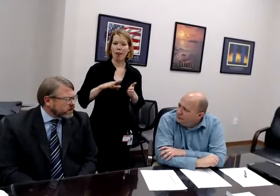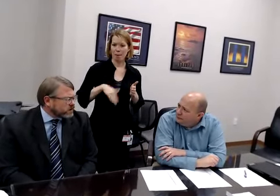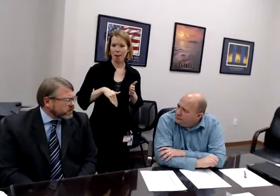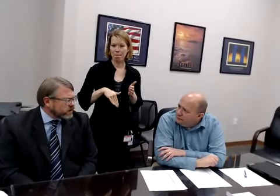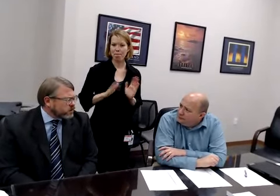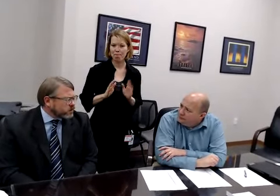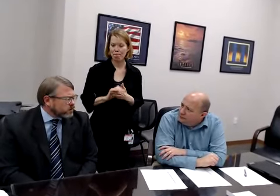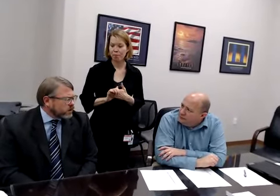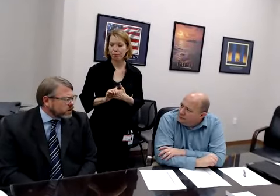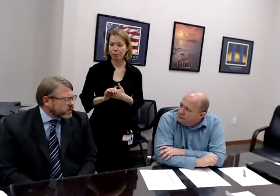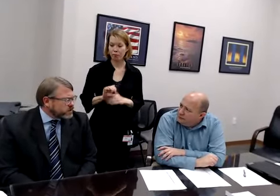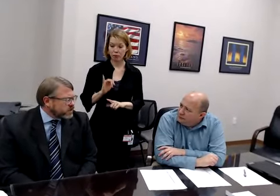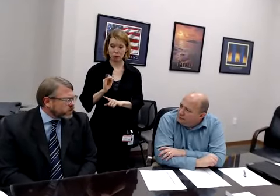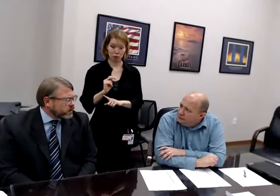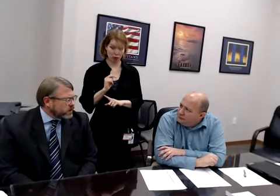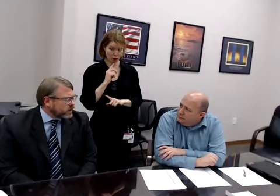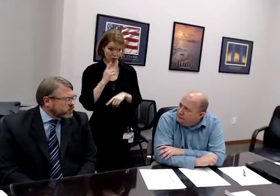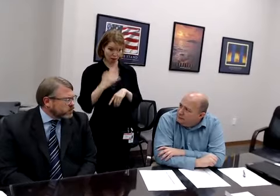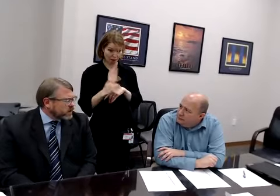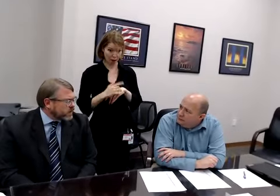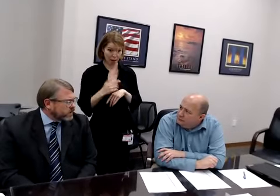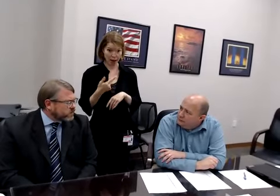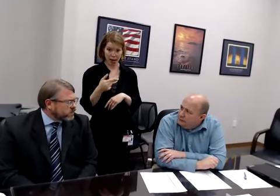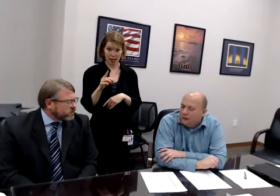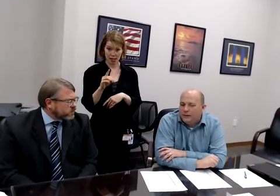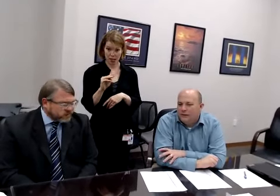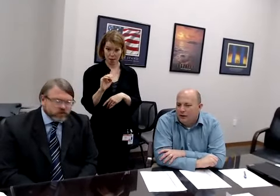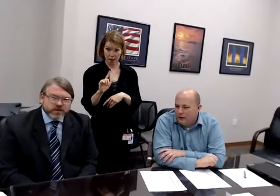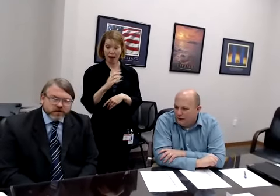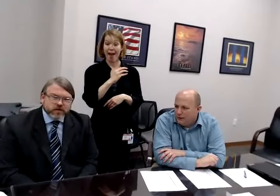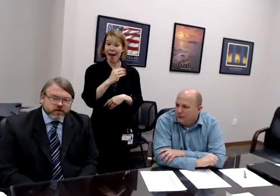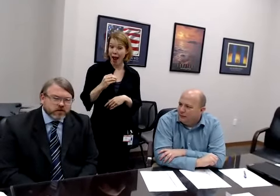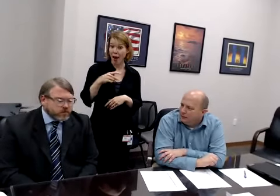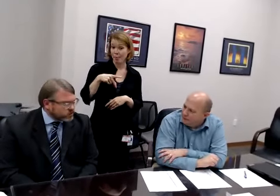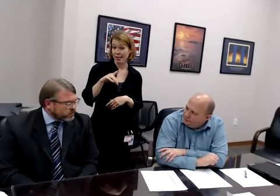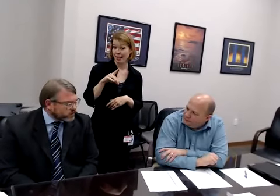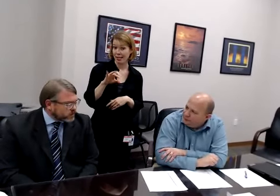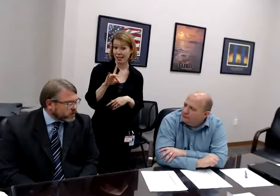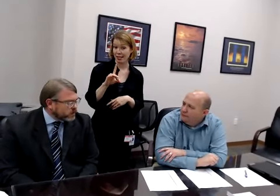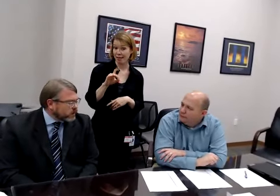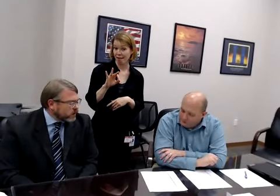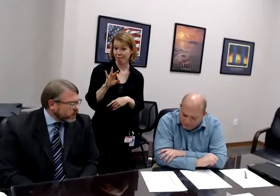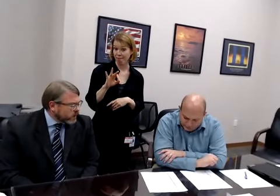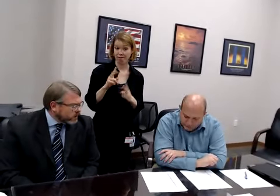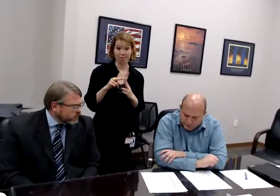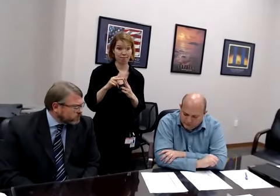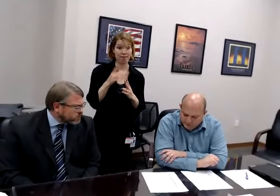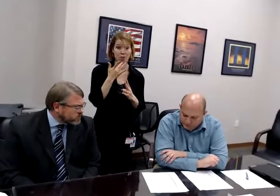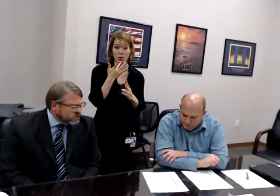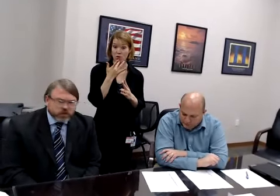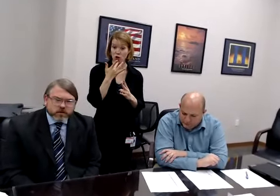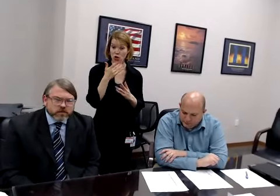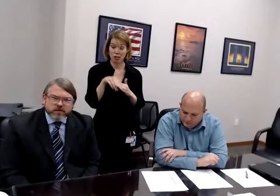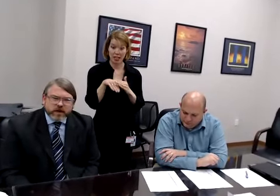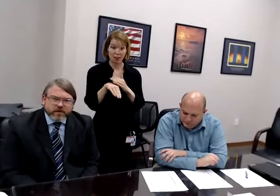I think it's available on HTML and PDF? Yes. So, whichever you prefer. Super.